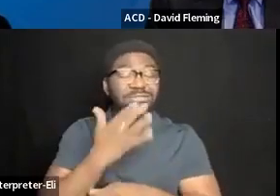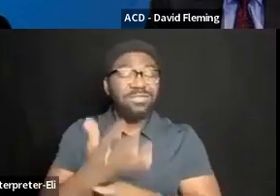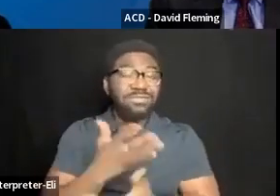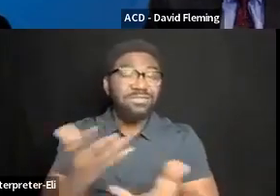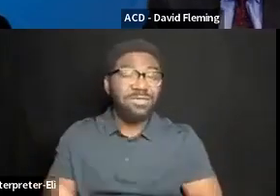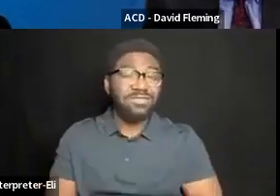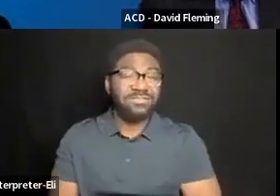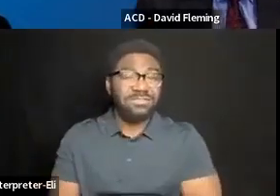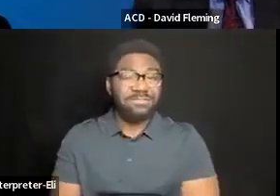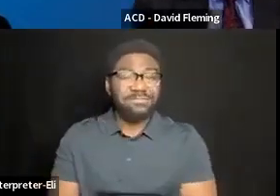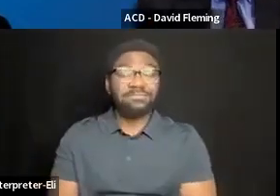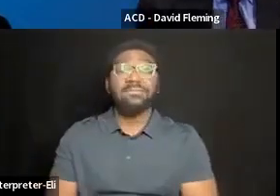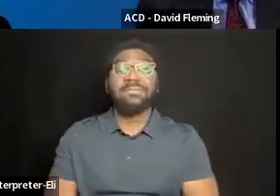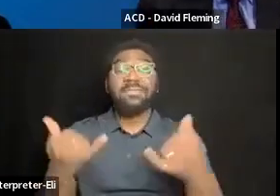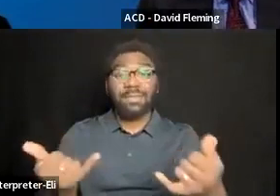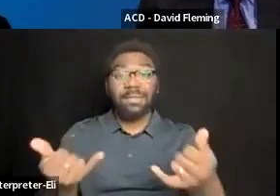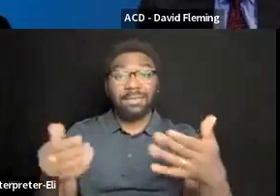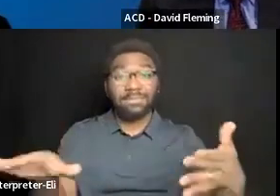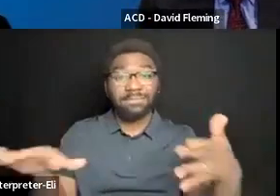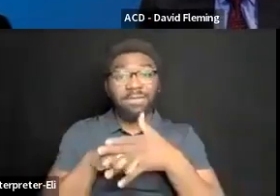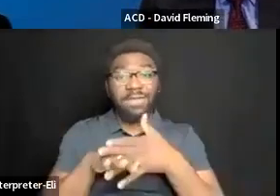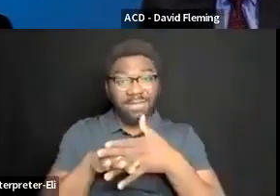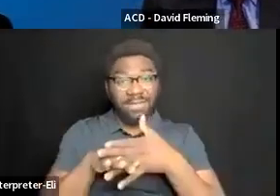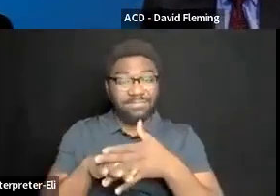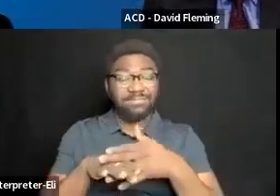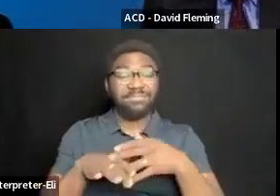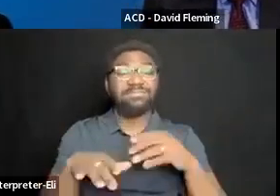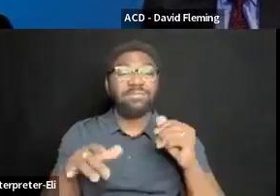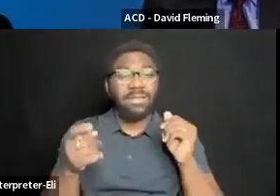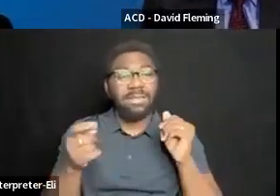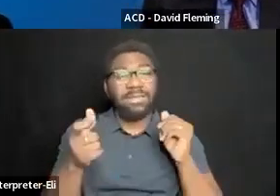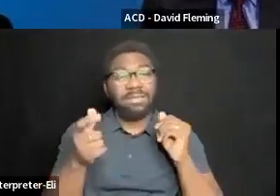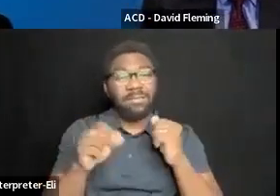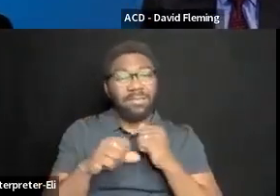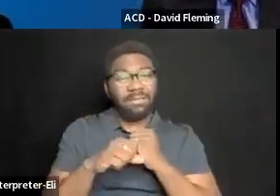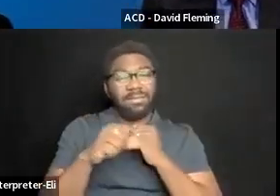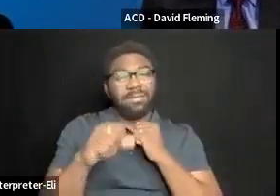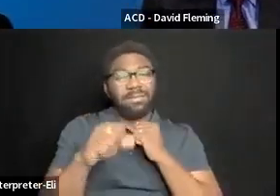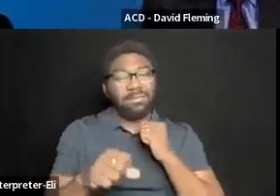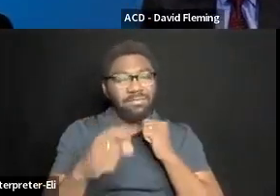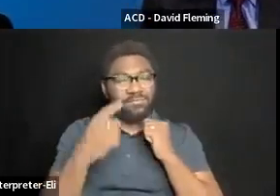And we're now going to take a break. We went a little bit over on this, so what I'd like to do is